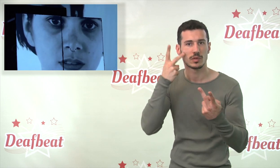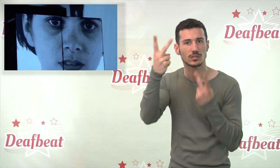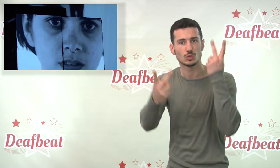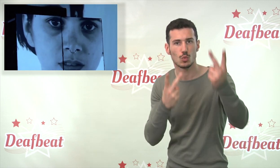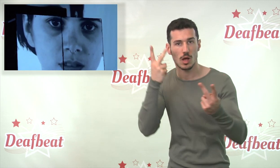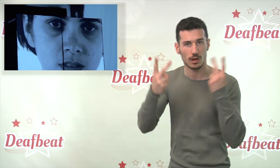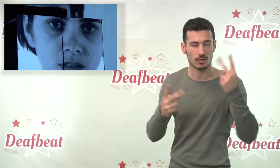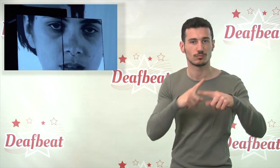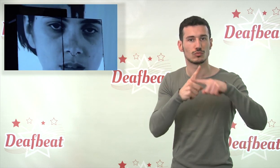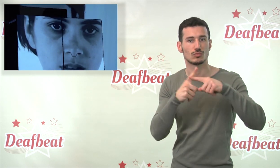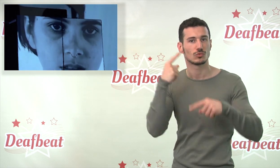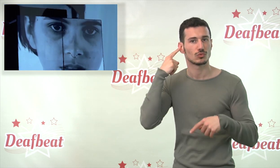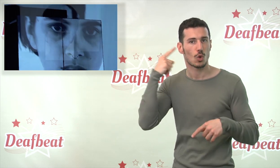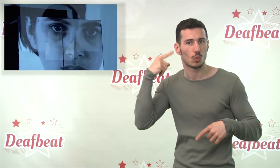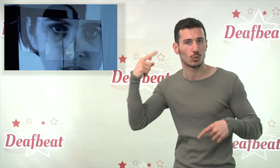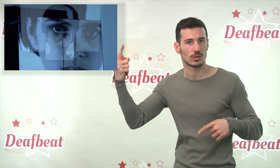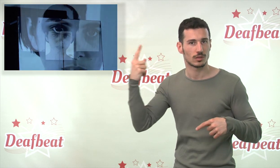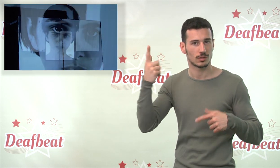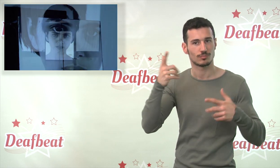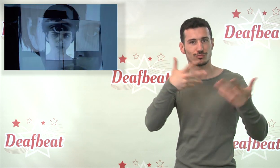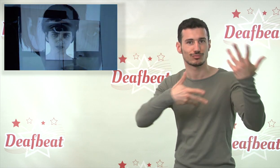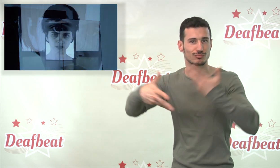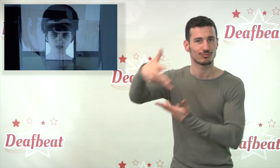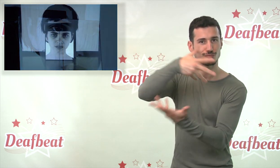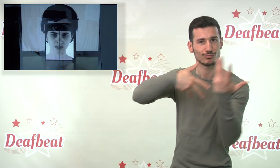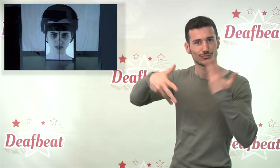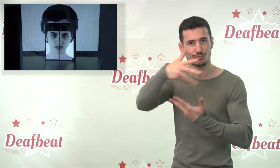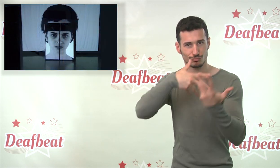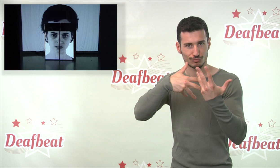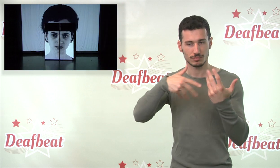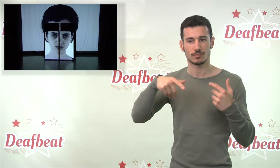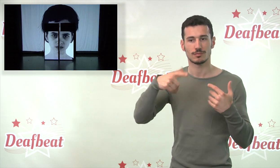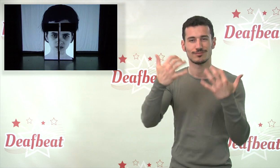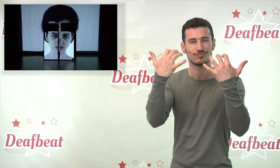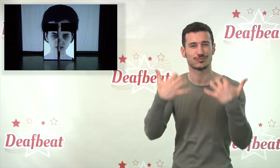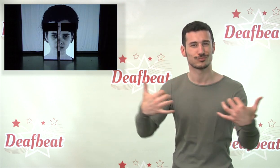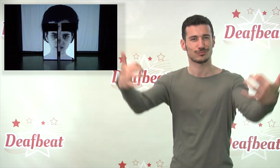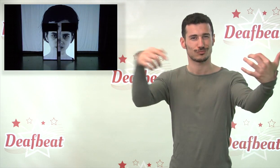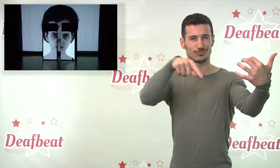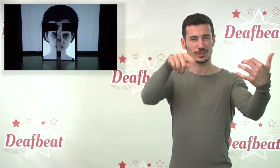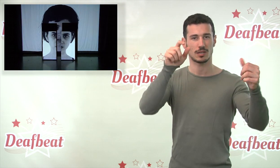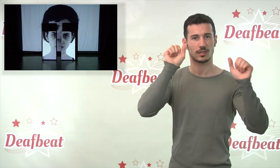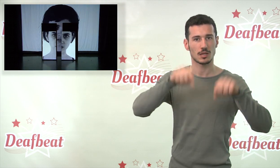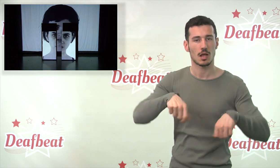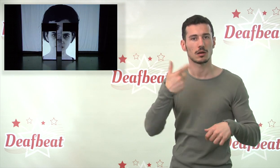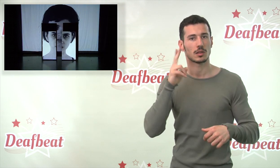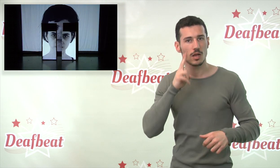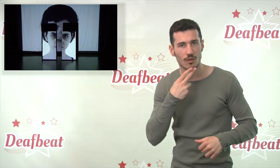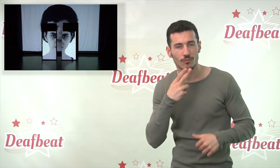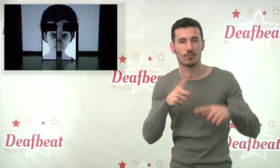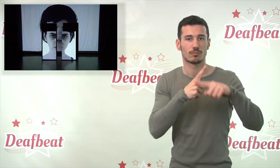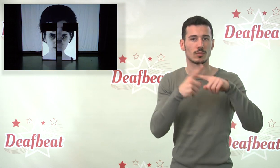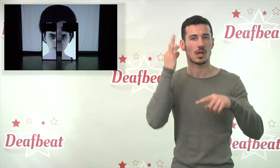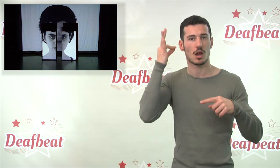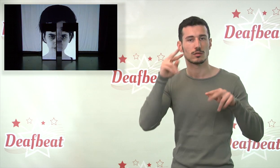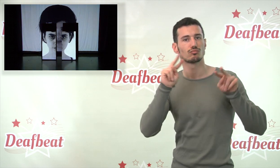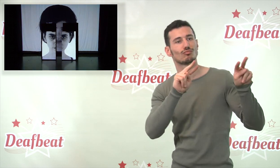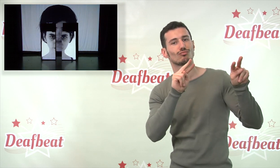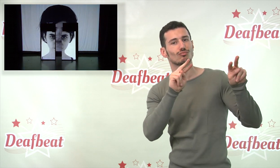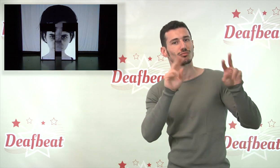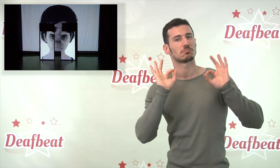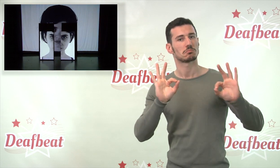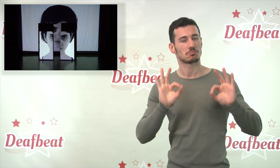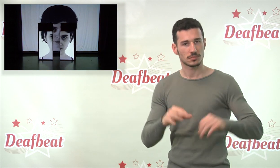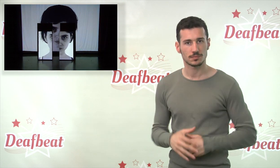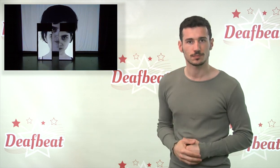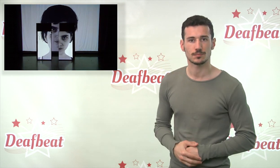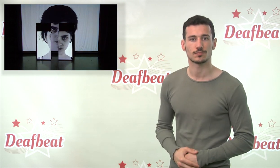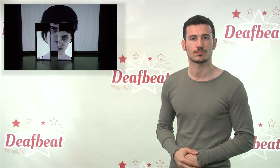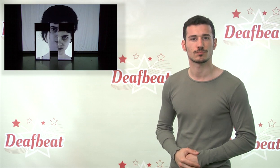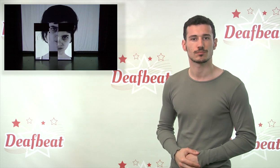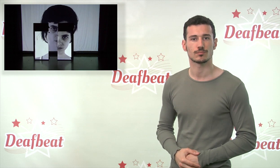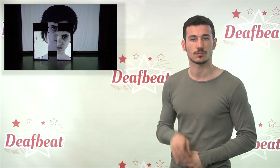that uses visuals and sound to make their show accessible to both hearing and deaf audiences.